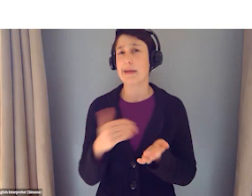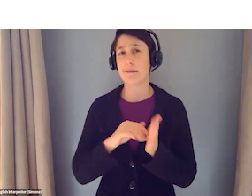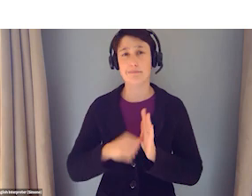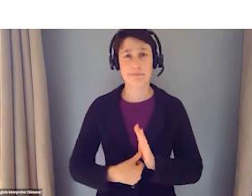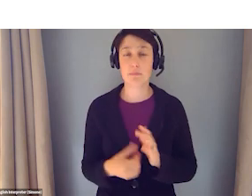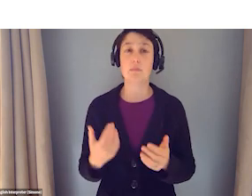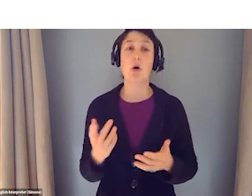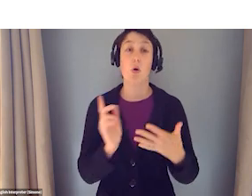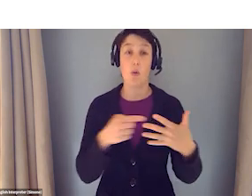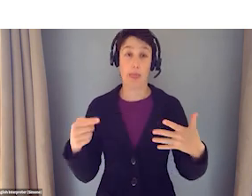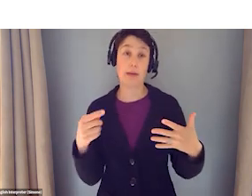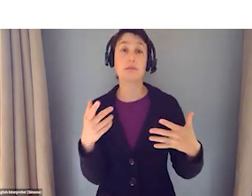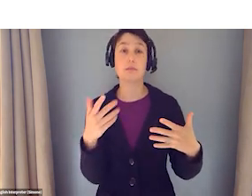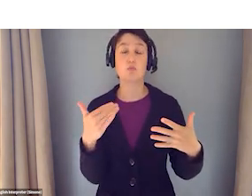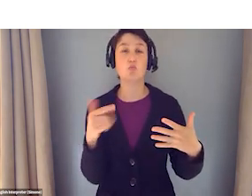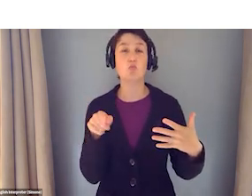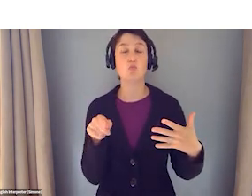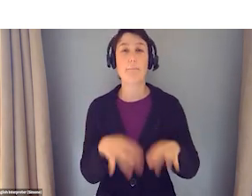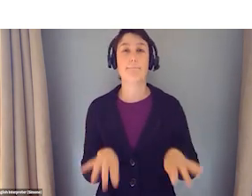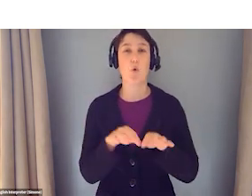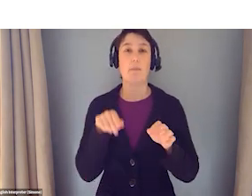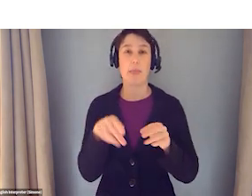about this slide are the consequences if it goes overdue.